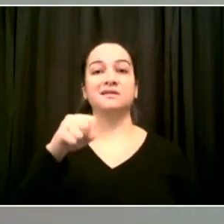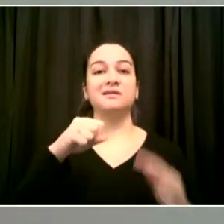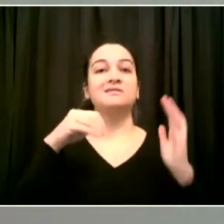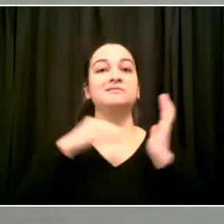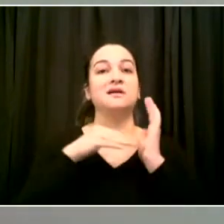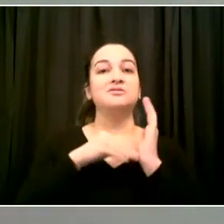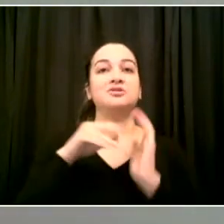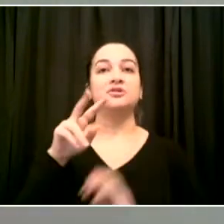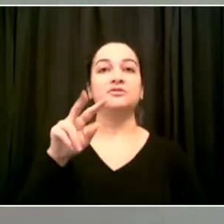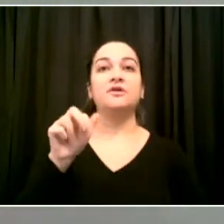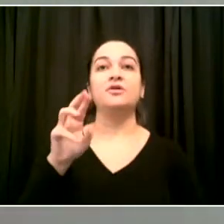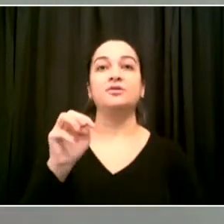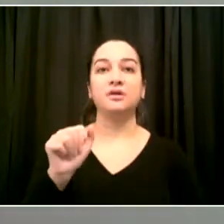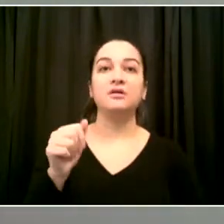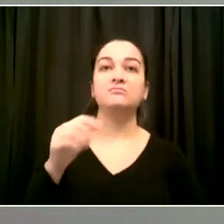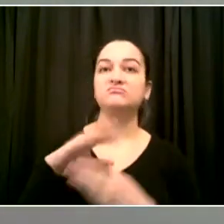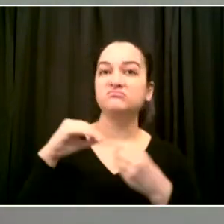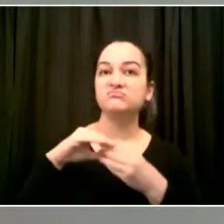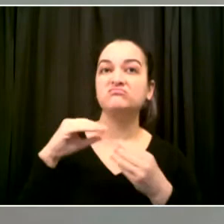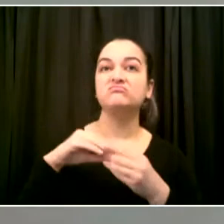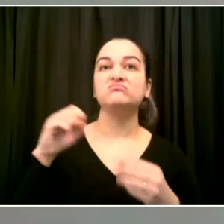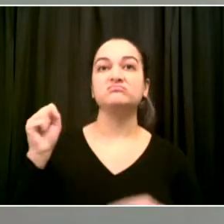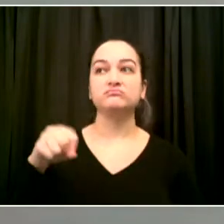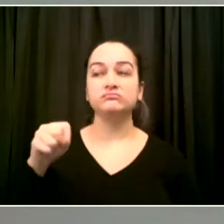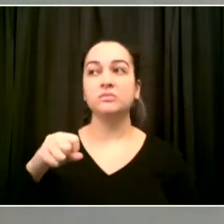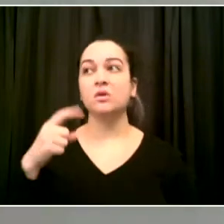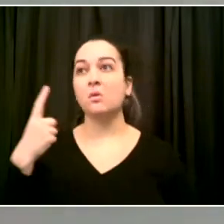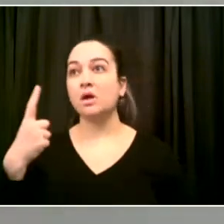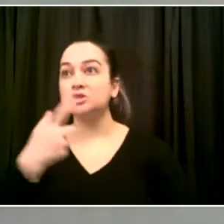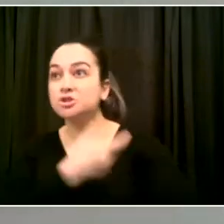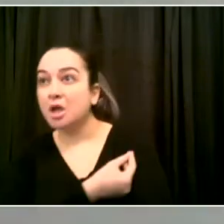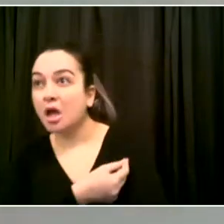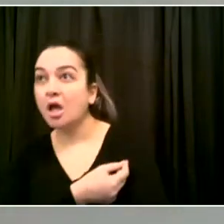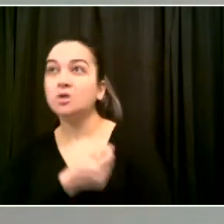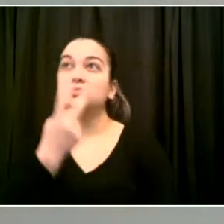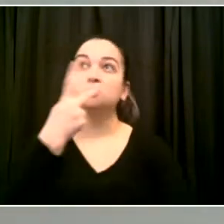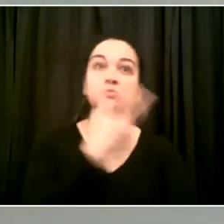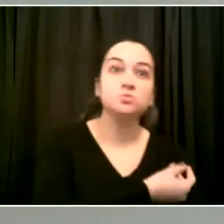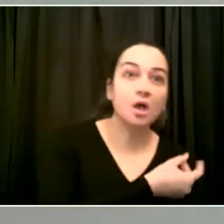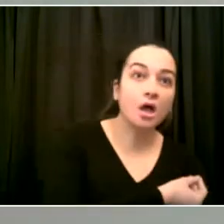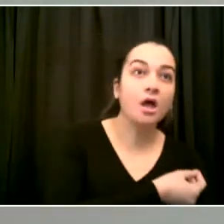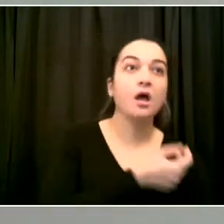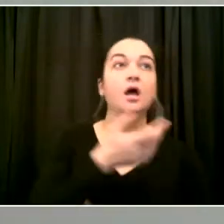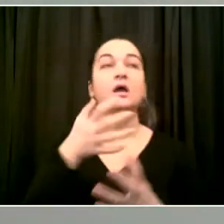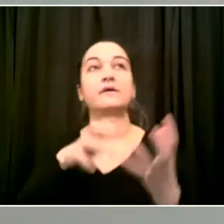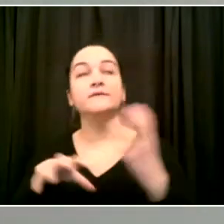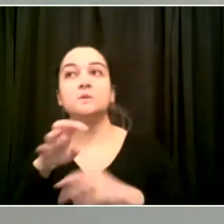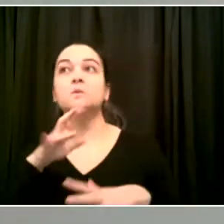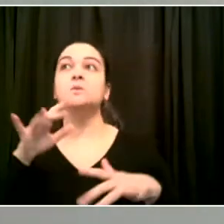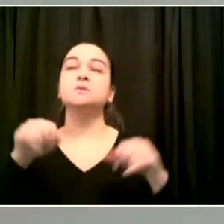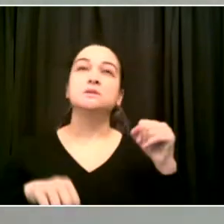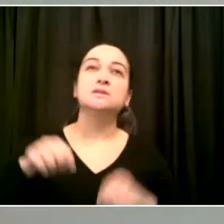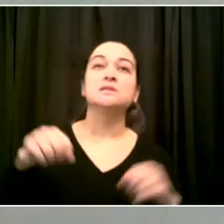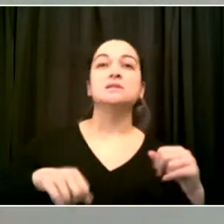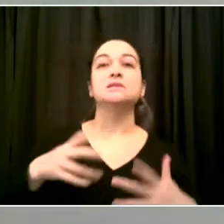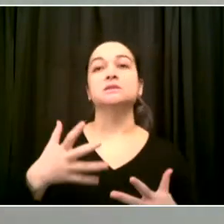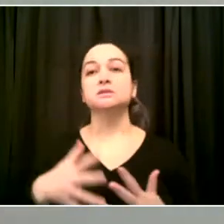IS ALSO GOING TO BE CHALLENGING THOSE ARE ALL